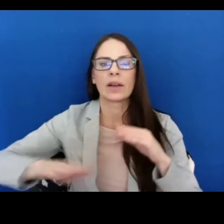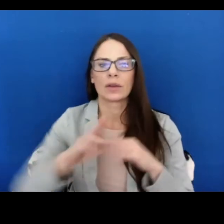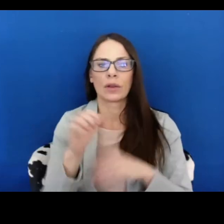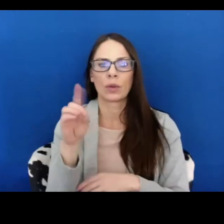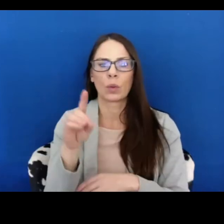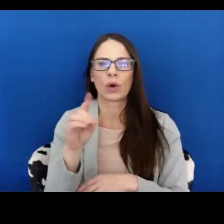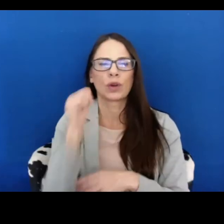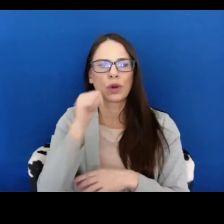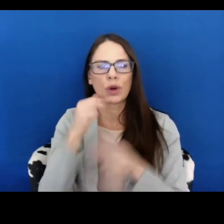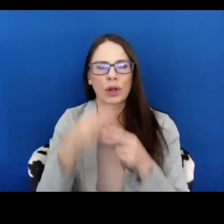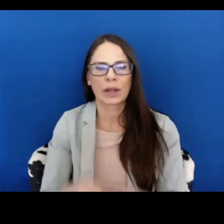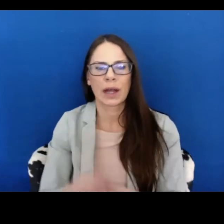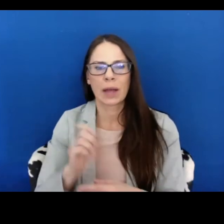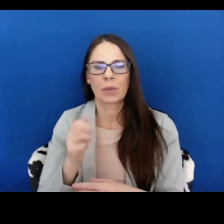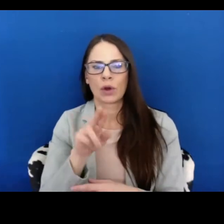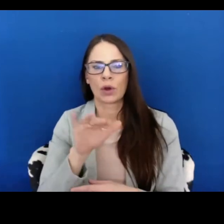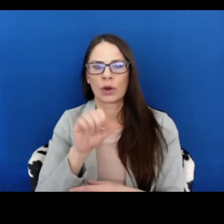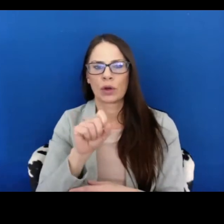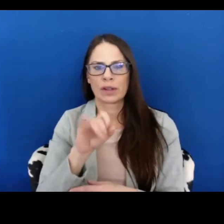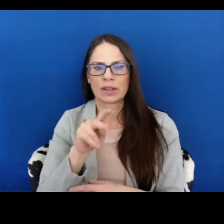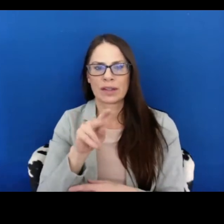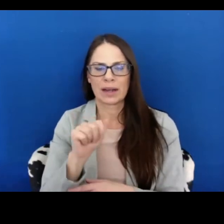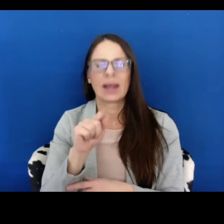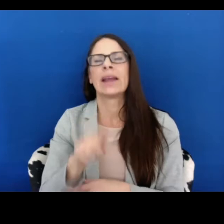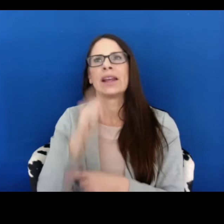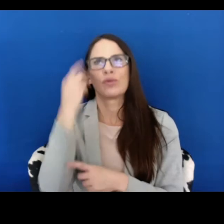named Christina, he realized that focusing on individual children and individual relationships